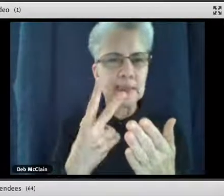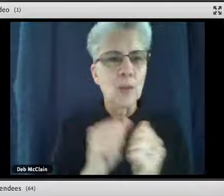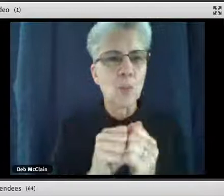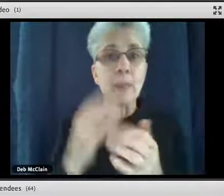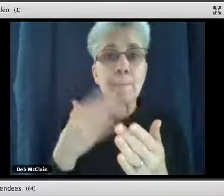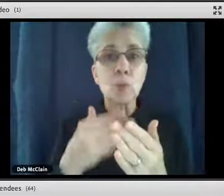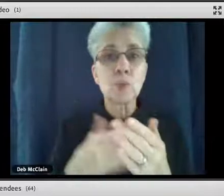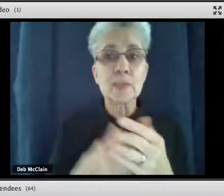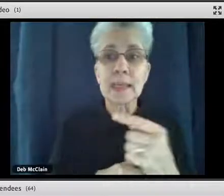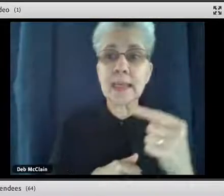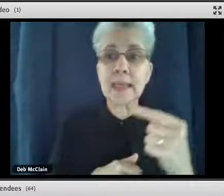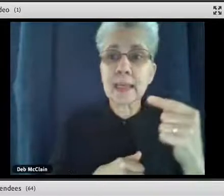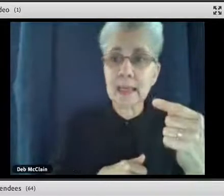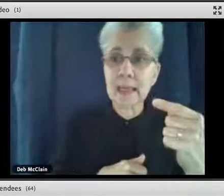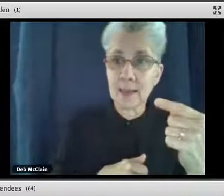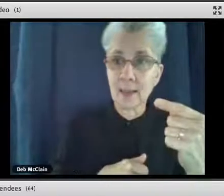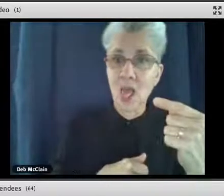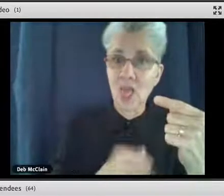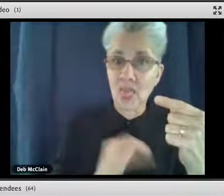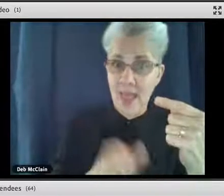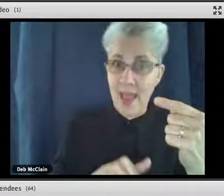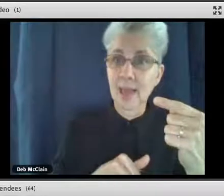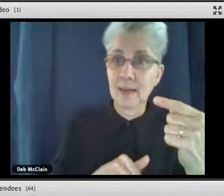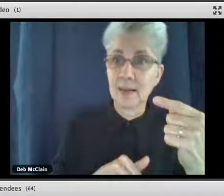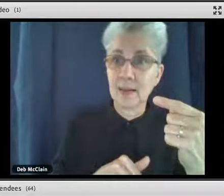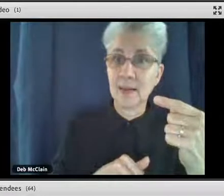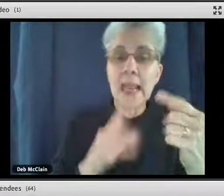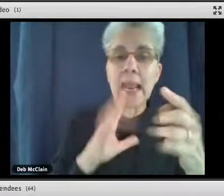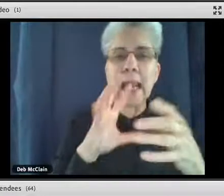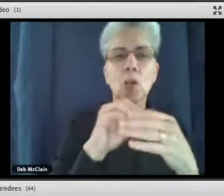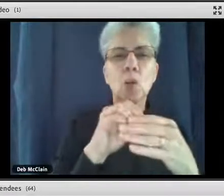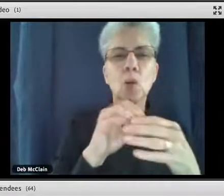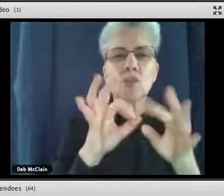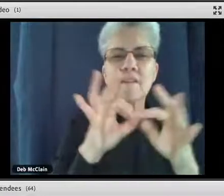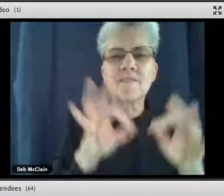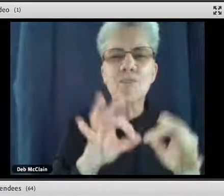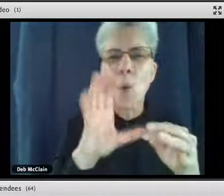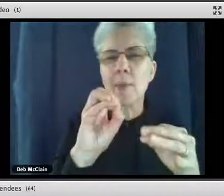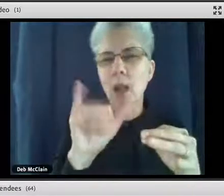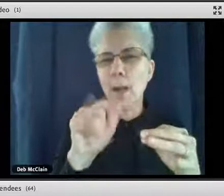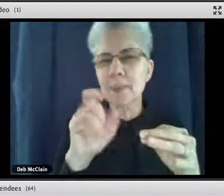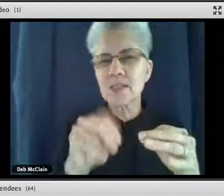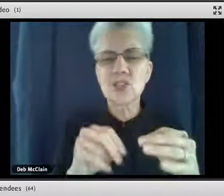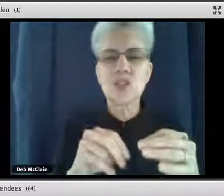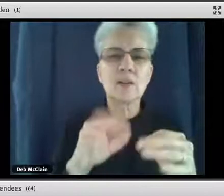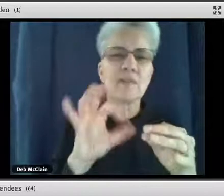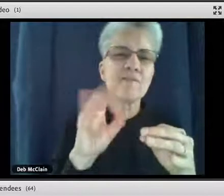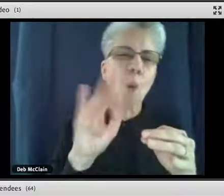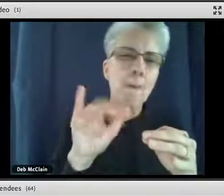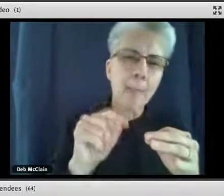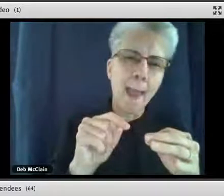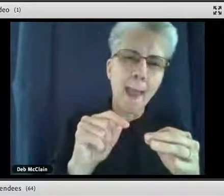So you can see how with music, in the top right-hand corner, includes form of composition and format of music